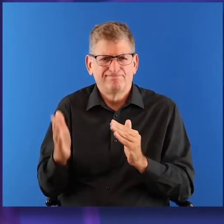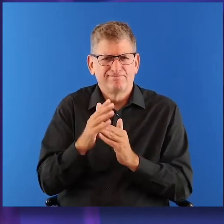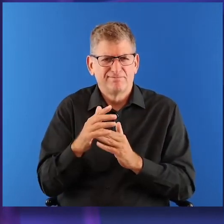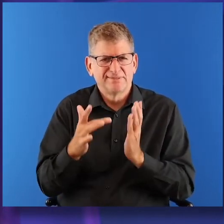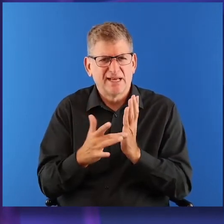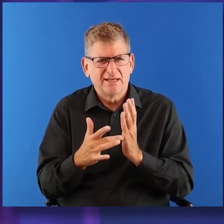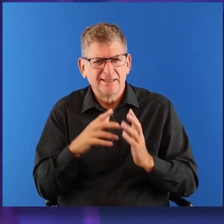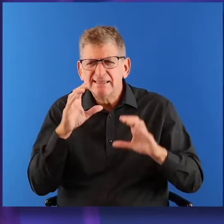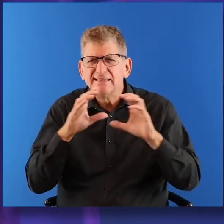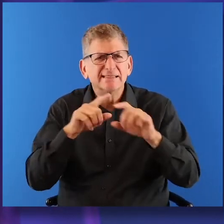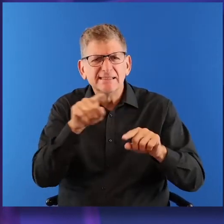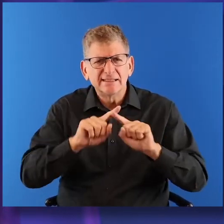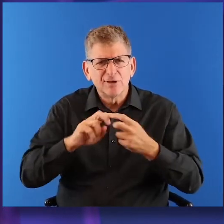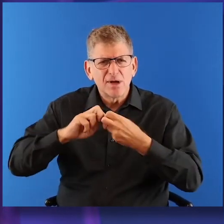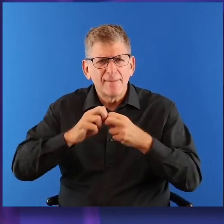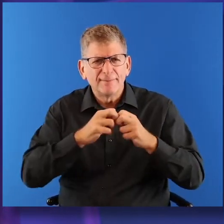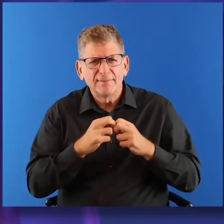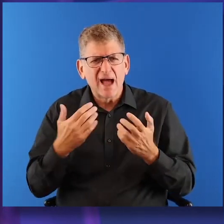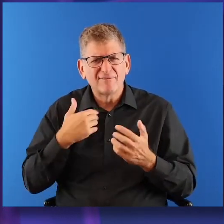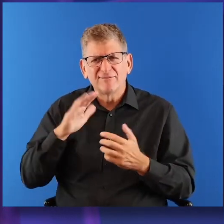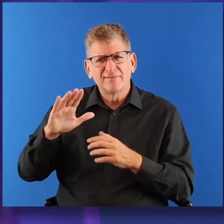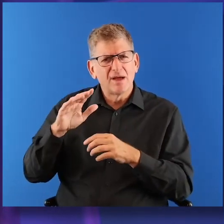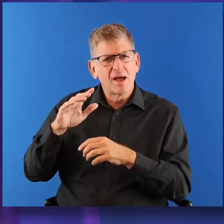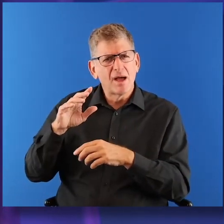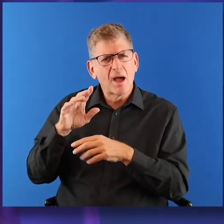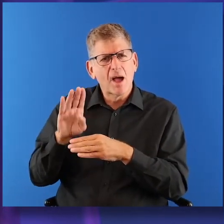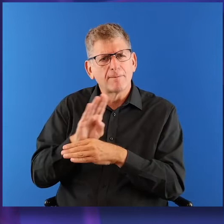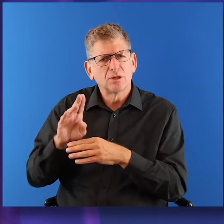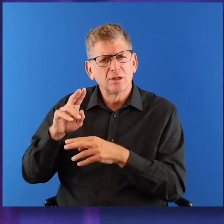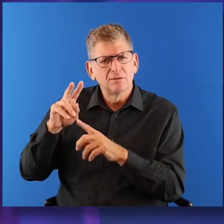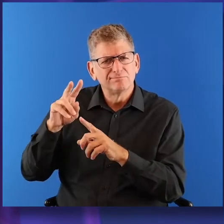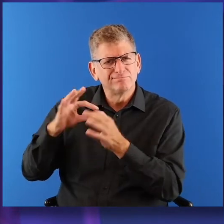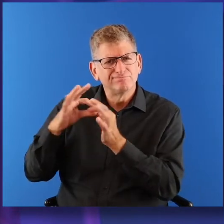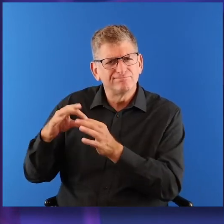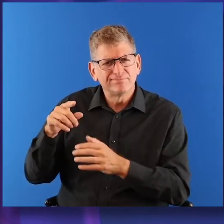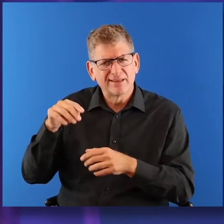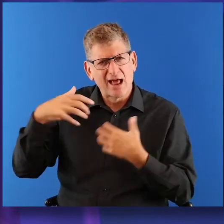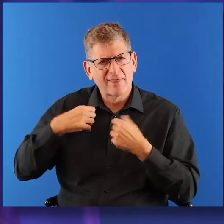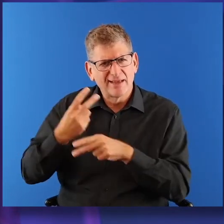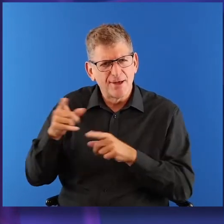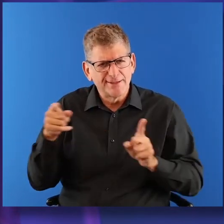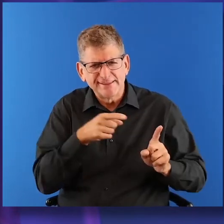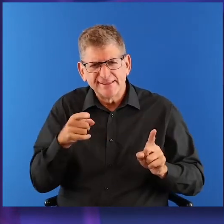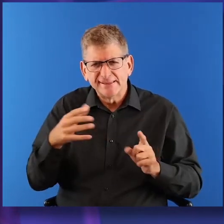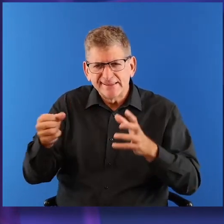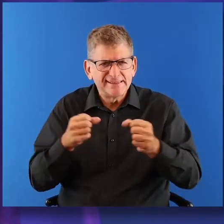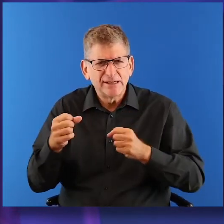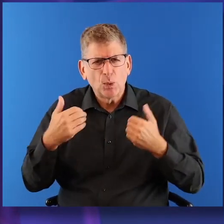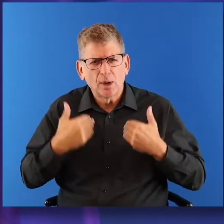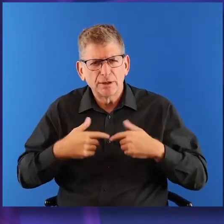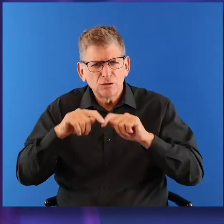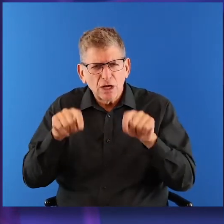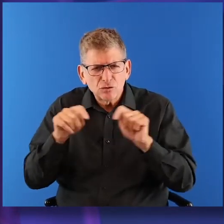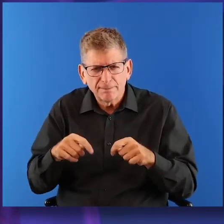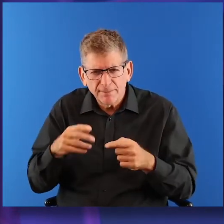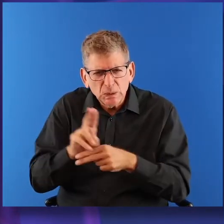commercial relevance and in healthcare, we engage human transcription, is somewhat sack religious as a technology company.